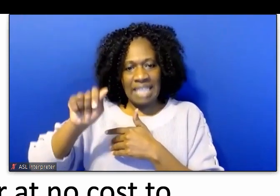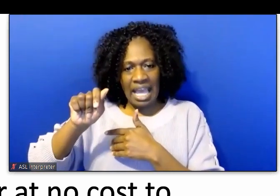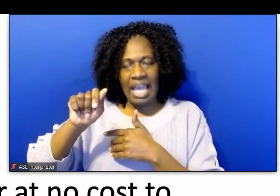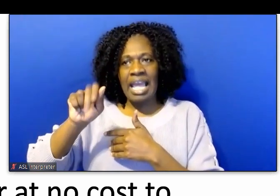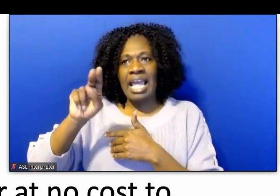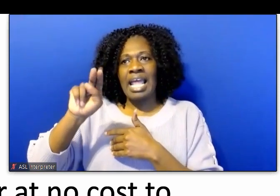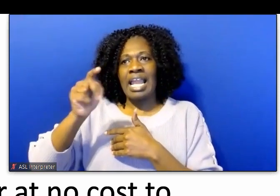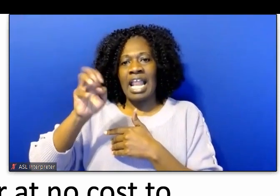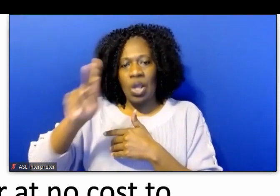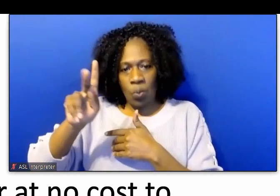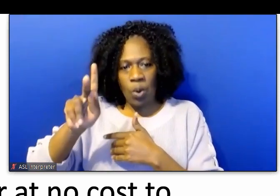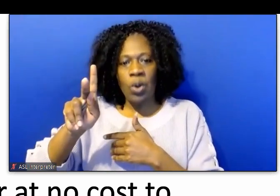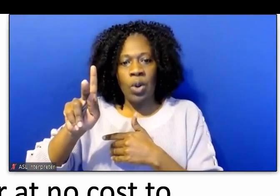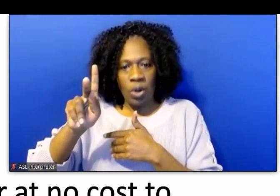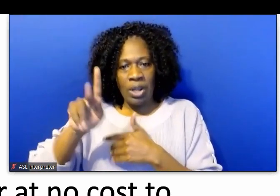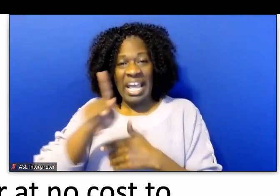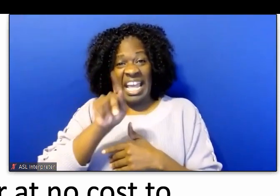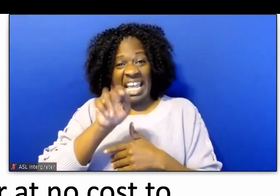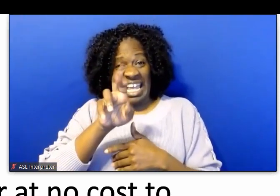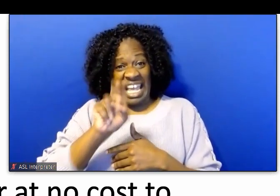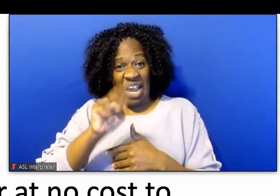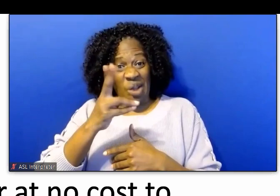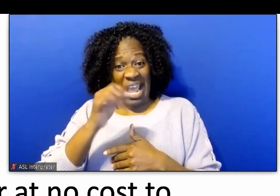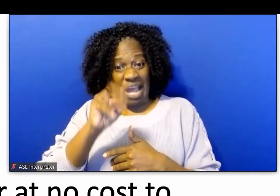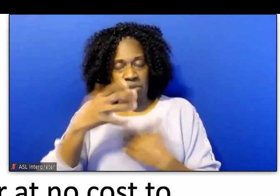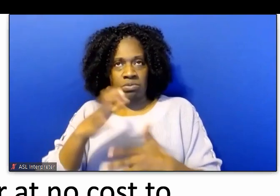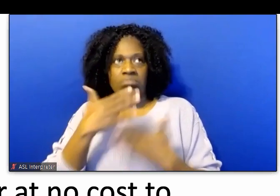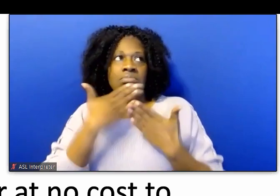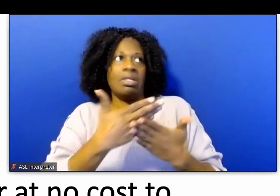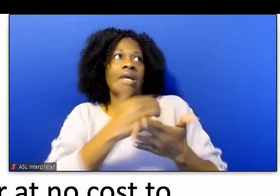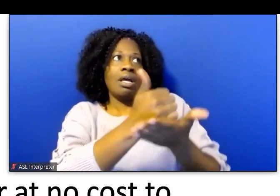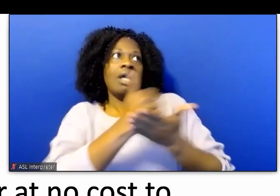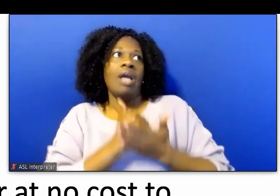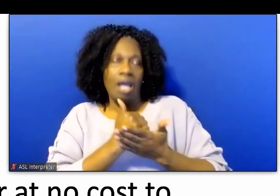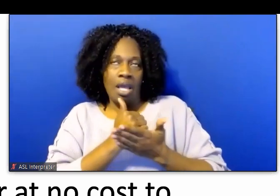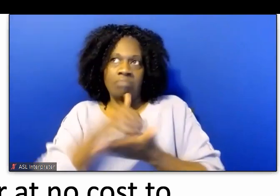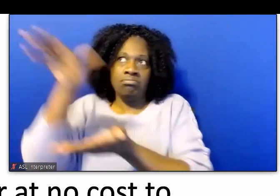the network project coordinator for working with this in helping us secure the funding,